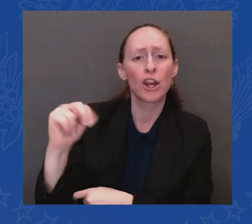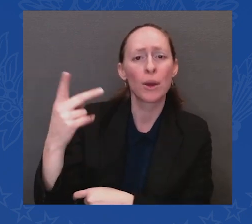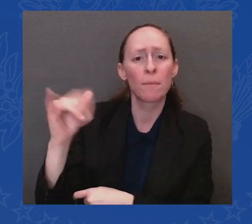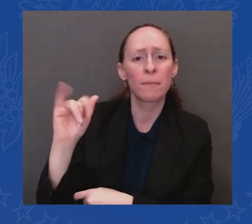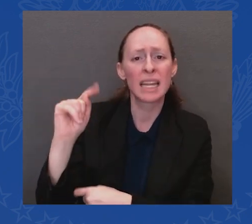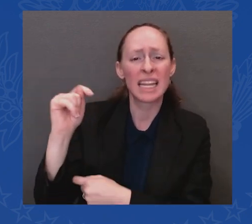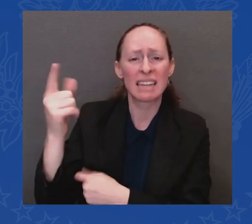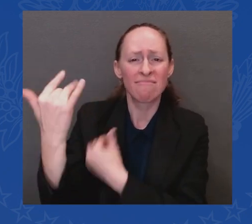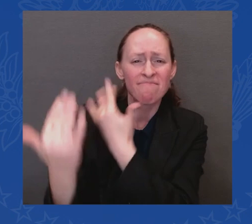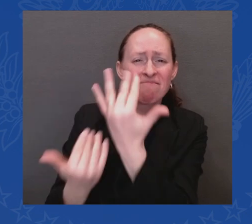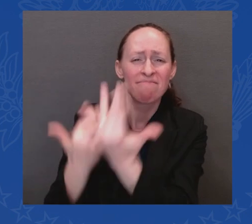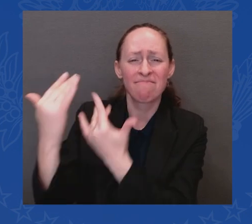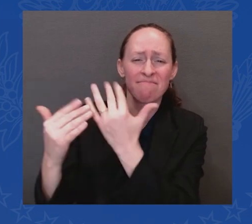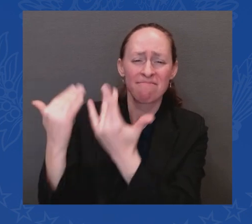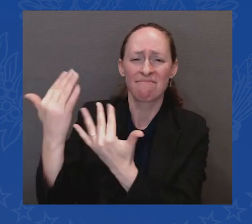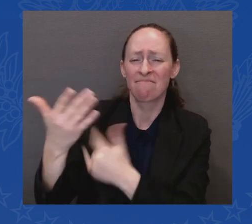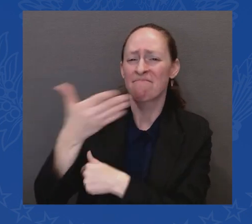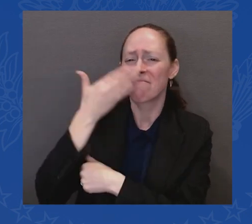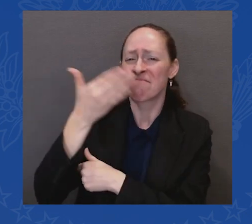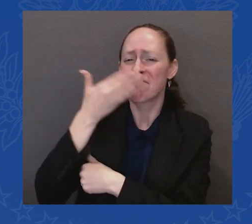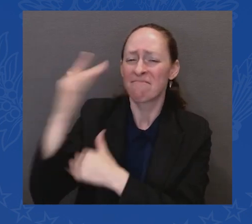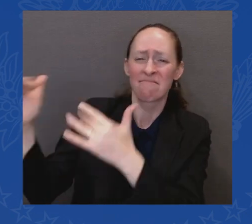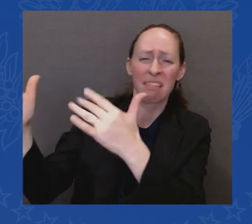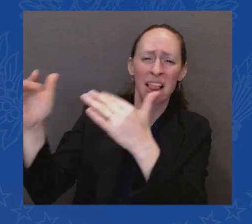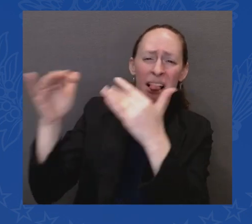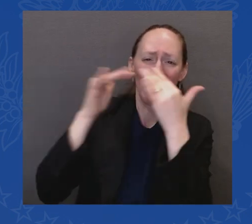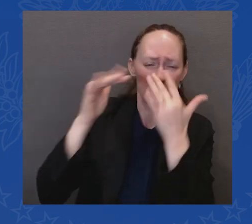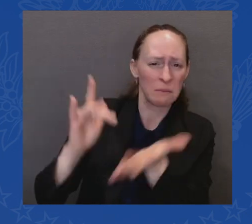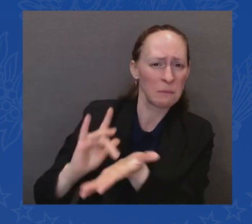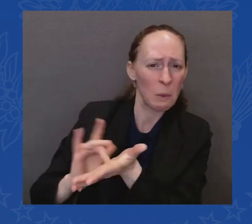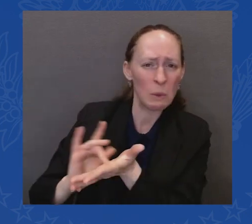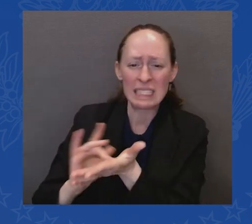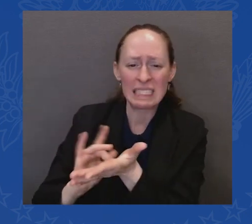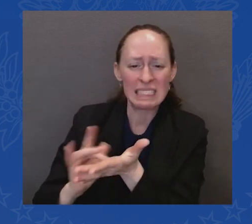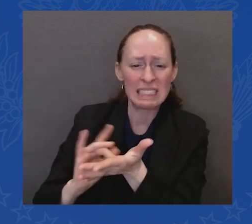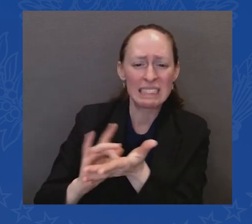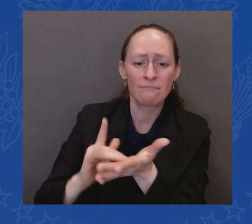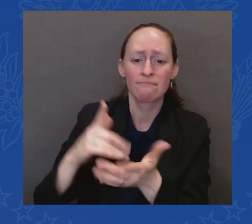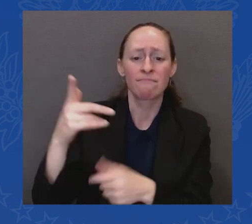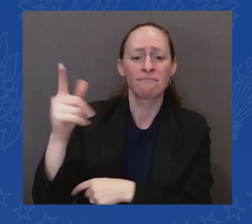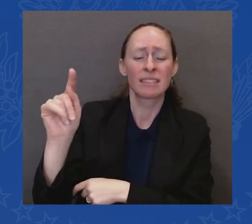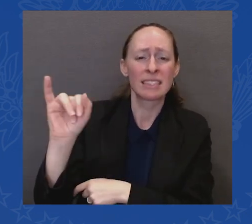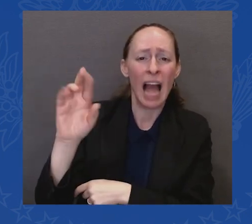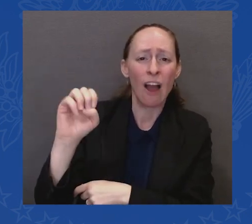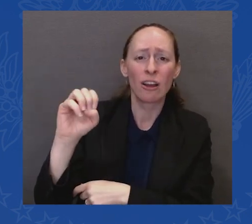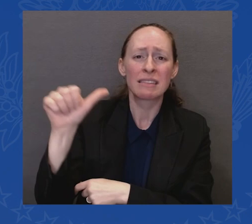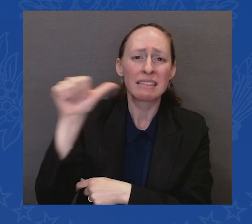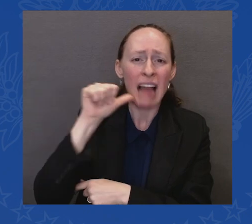that incinerated with the wastes of war: tires, chemicals, jet fuel, and so much more.